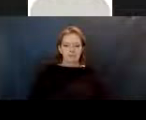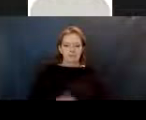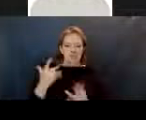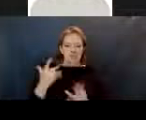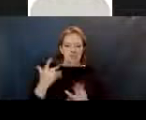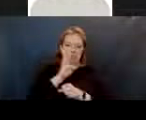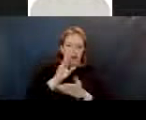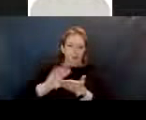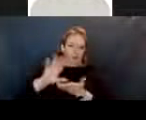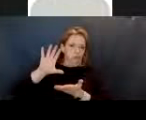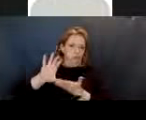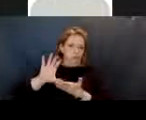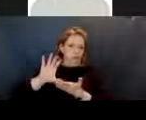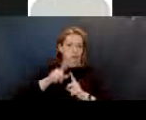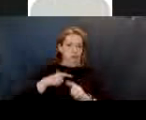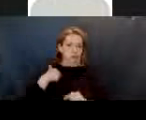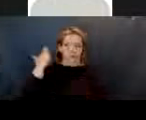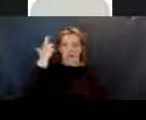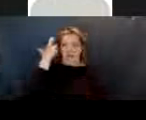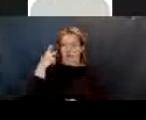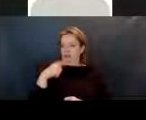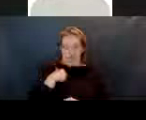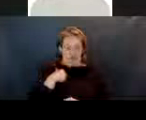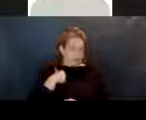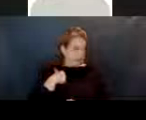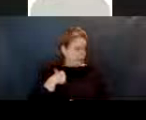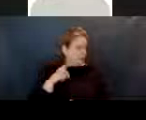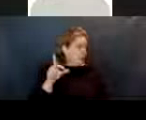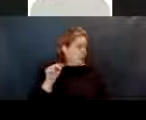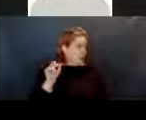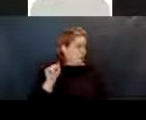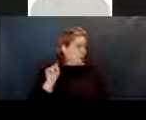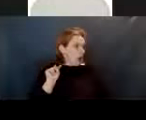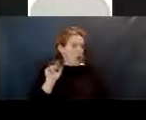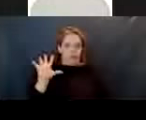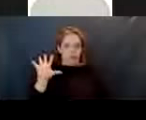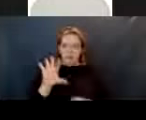so I was surely lost there were moments where I felt I recognized what I saw and I believe